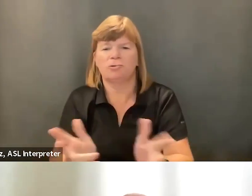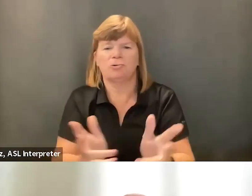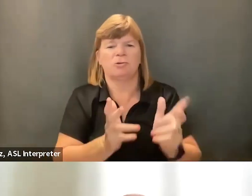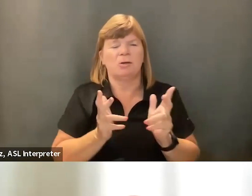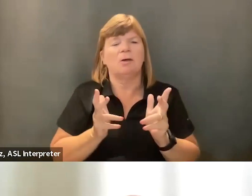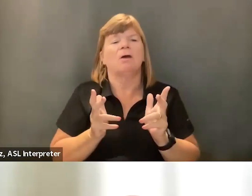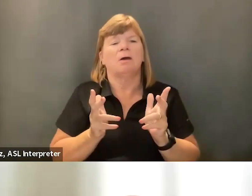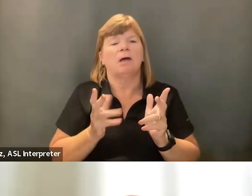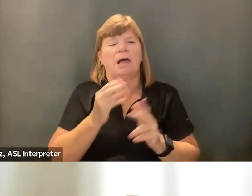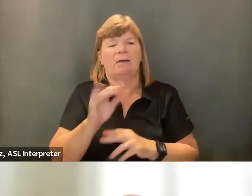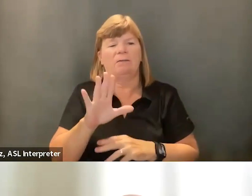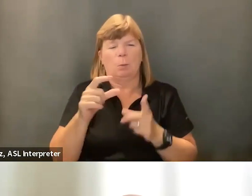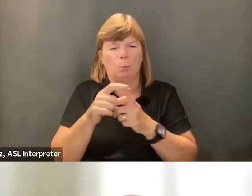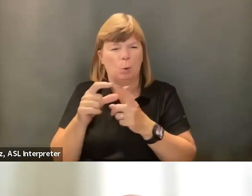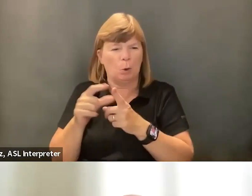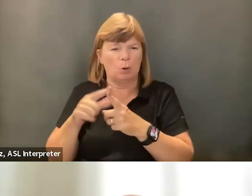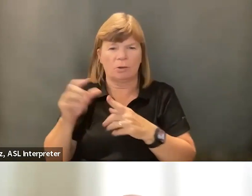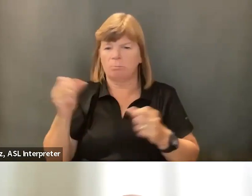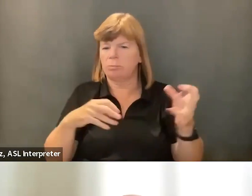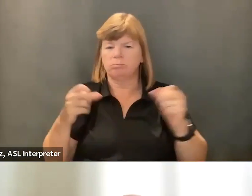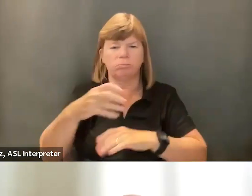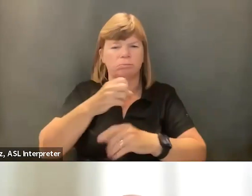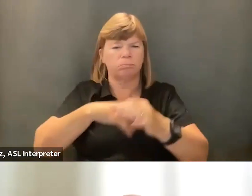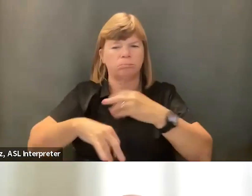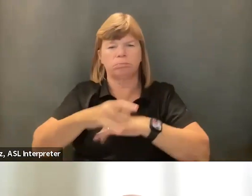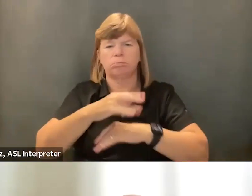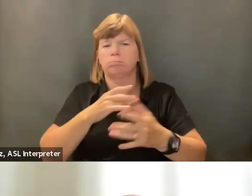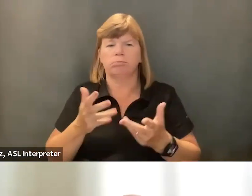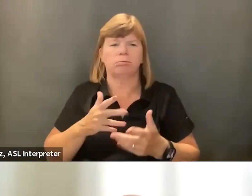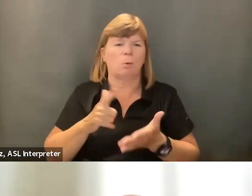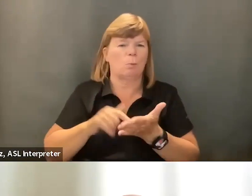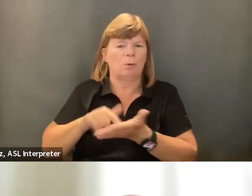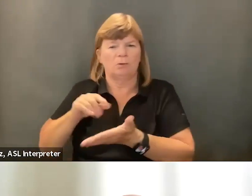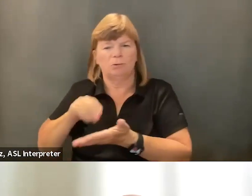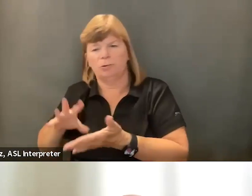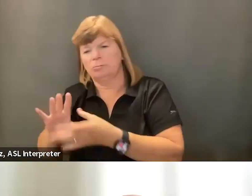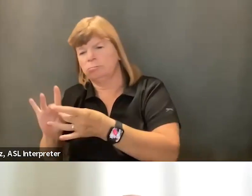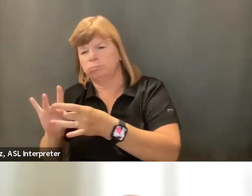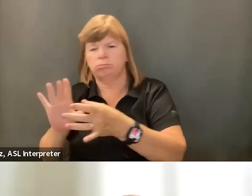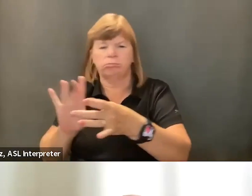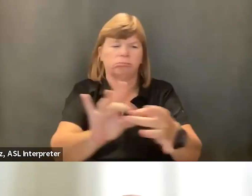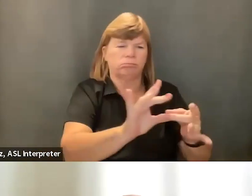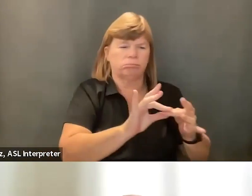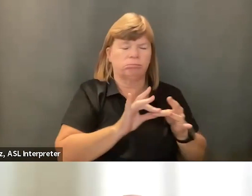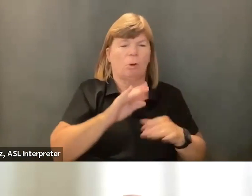um and the words that are spoken what students are saying all of those features I would think